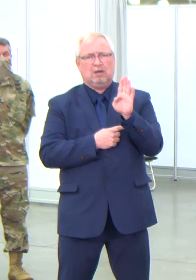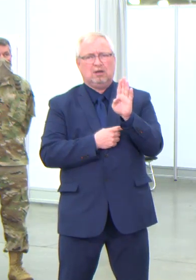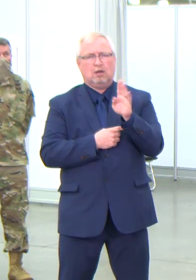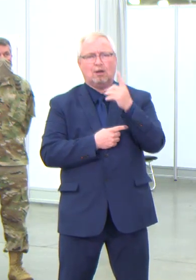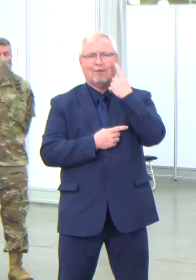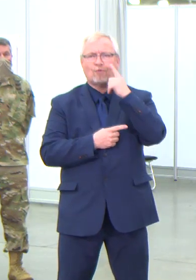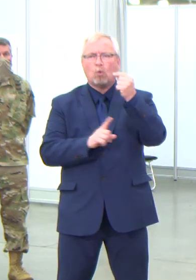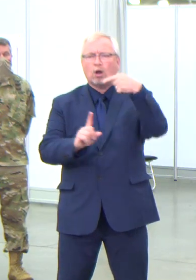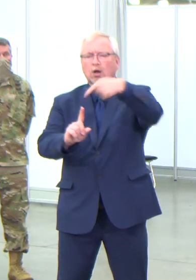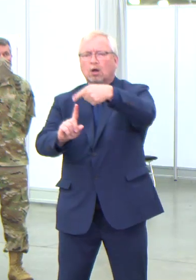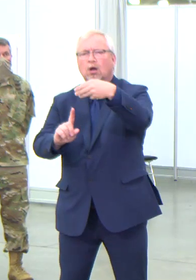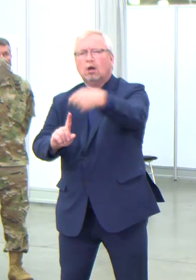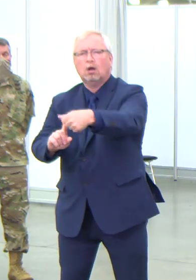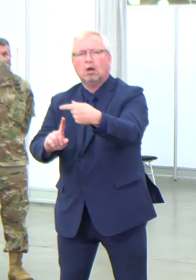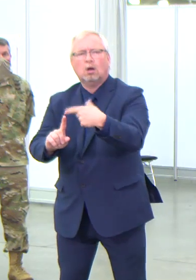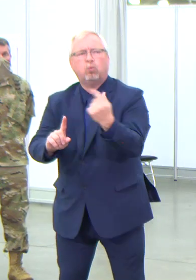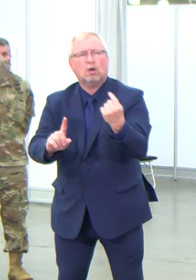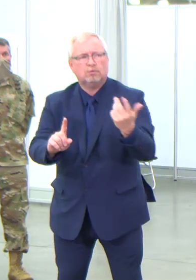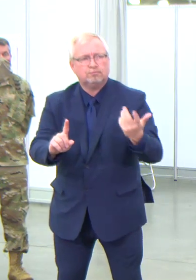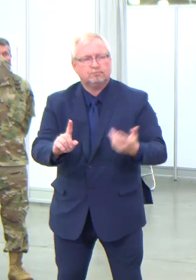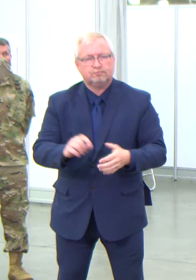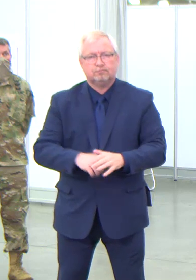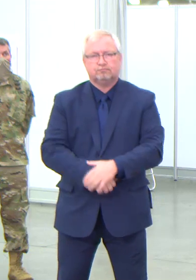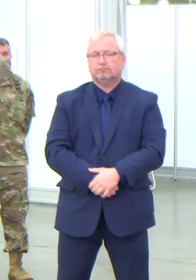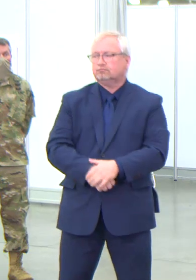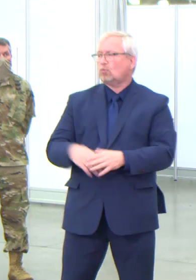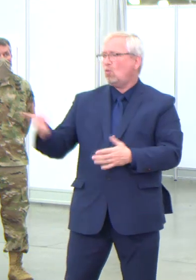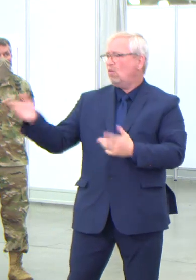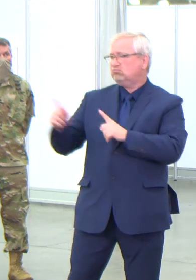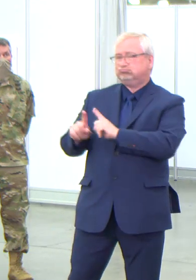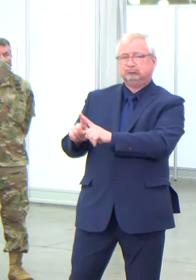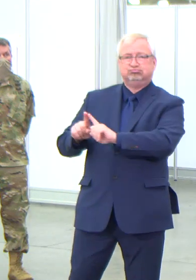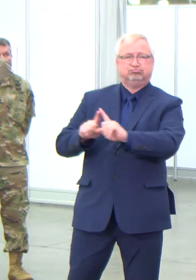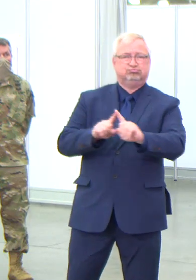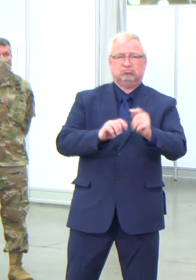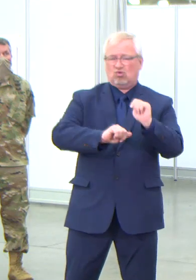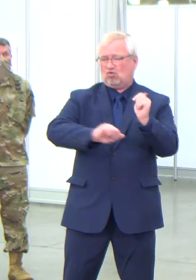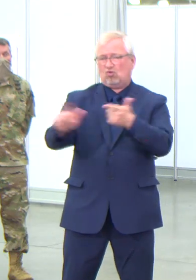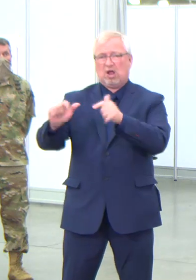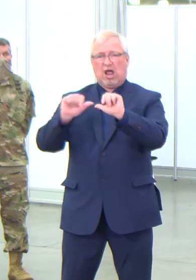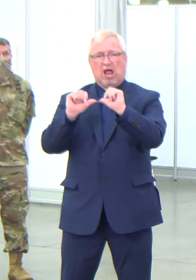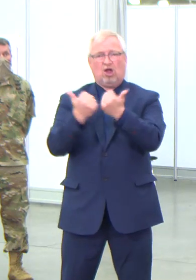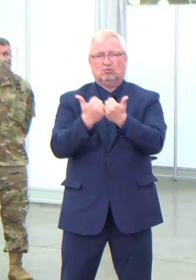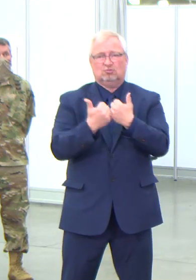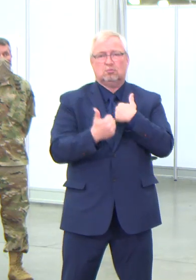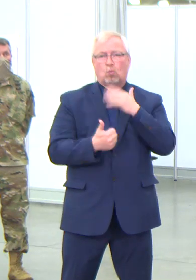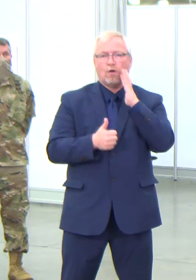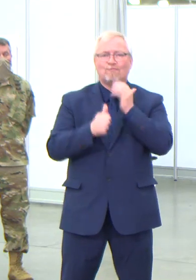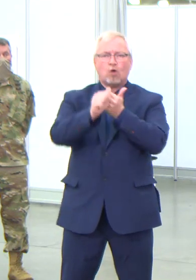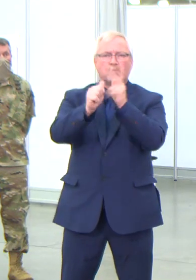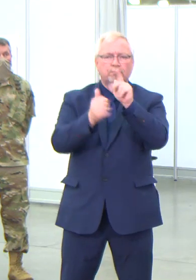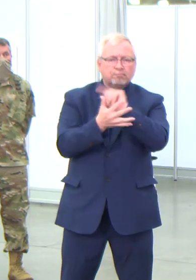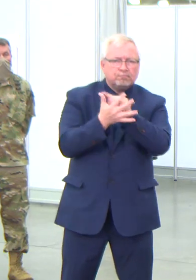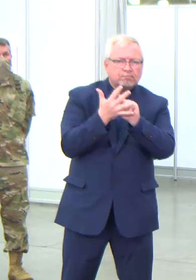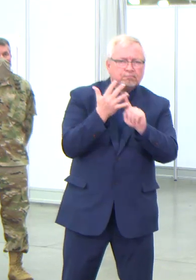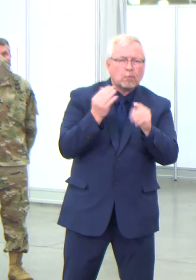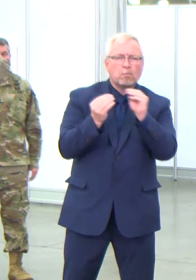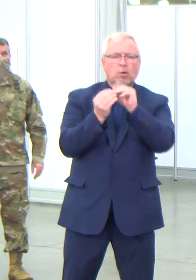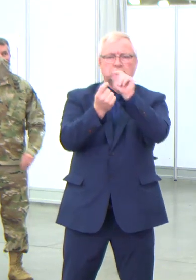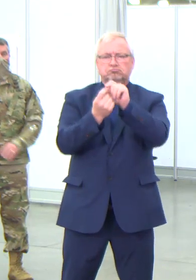. I mean, we've spent money everywhere, in every single agency, but I can't tell you exactly where it went. We could probably